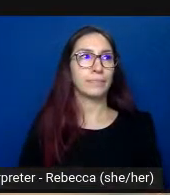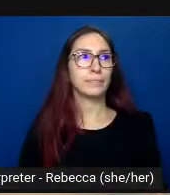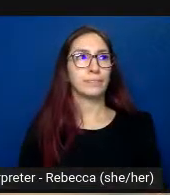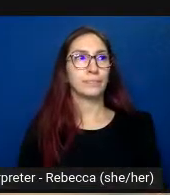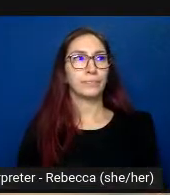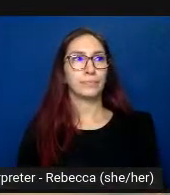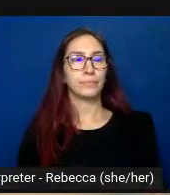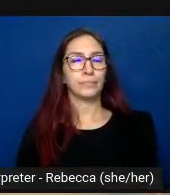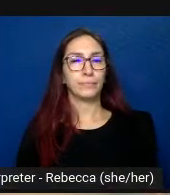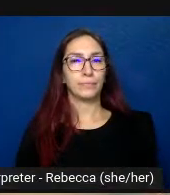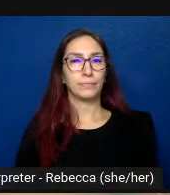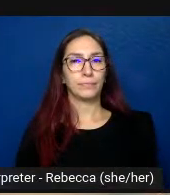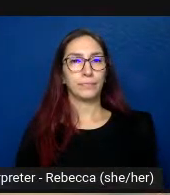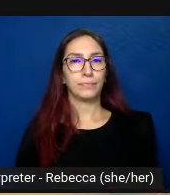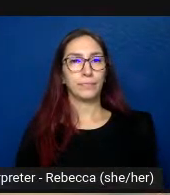were pushing for accessibility.